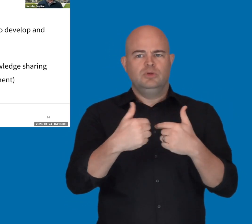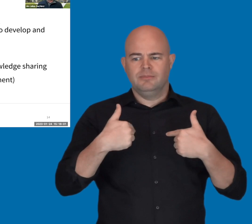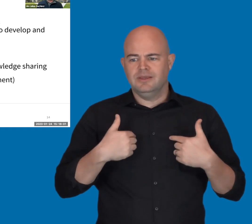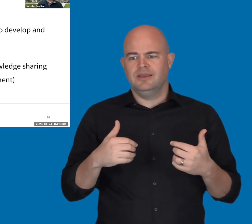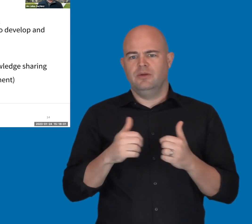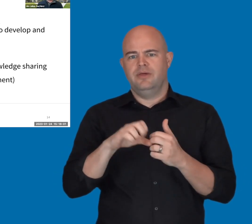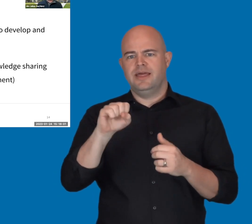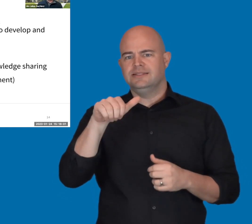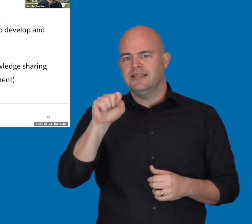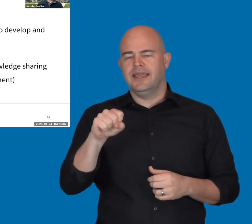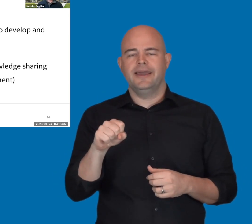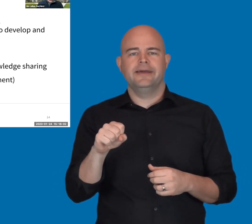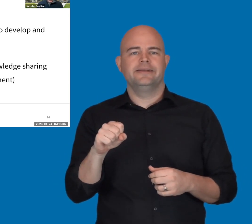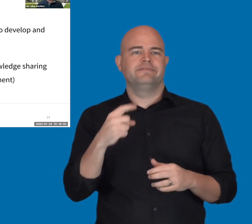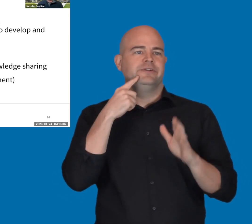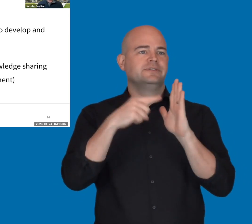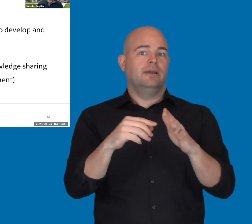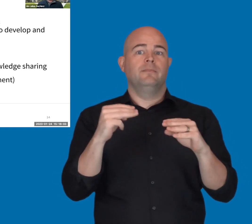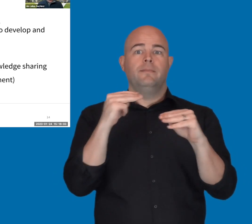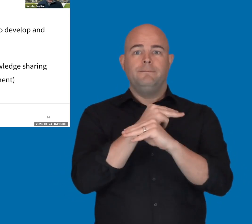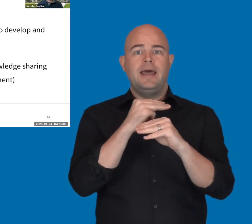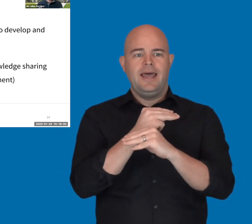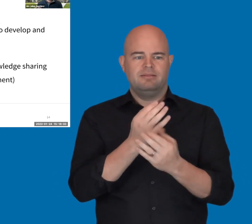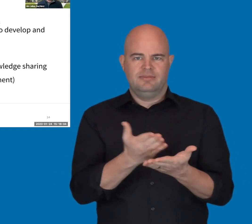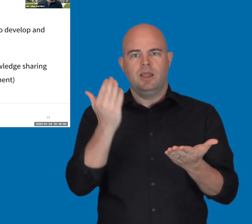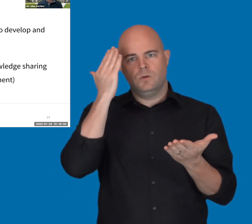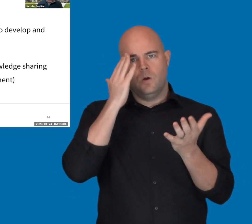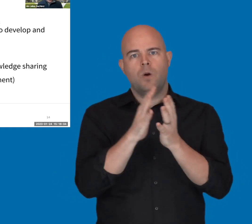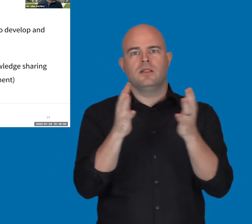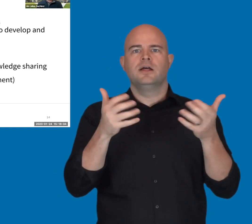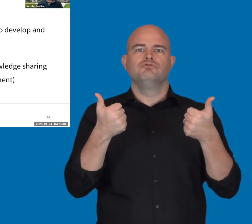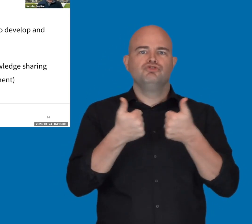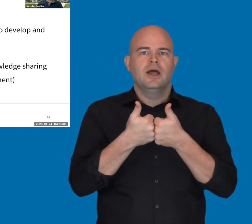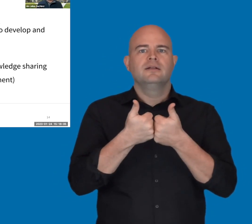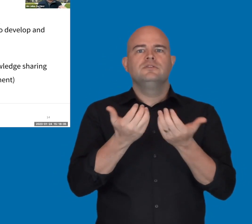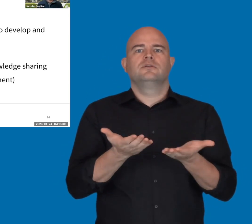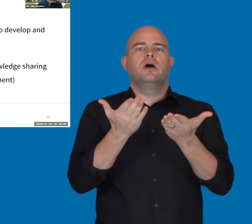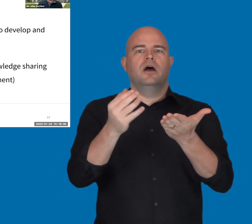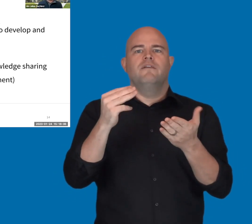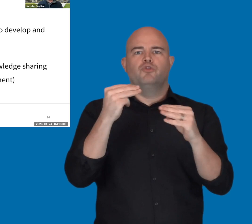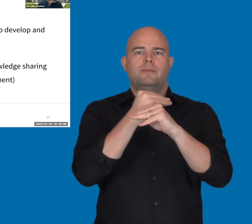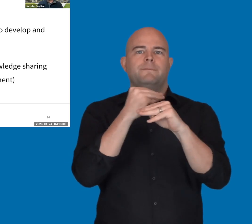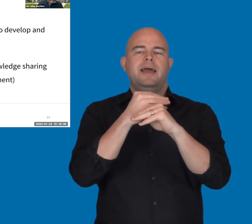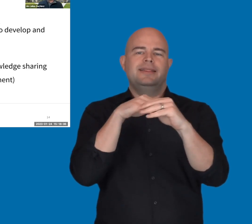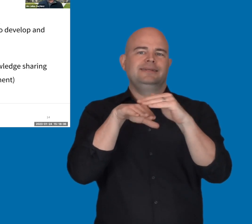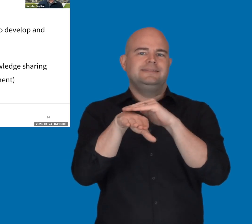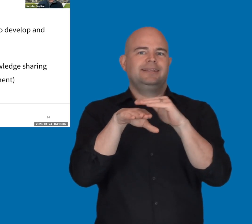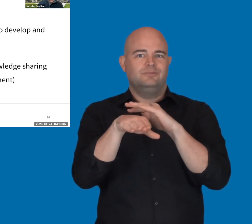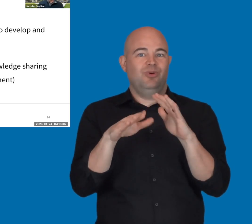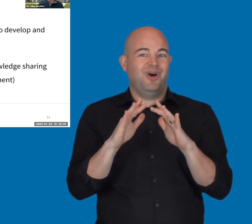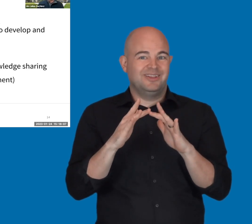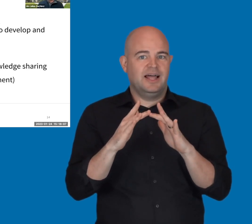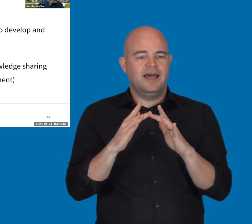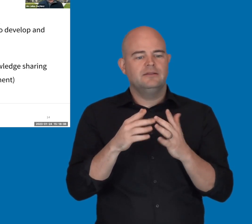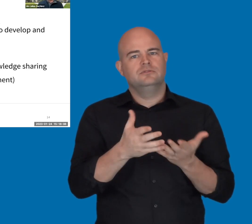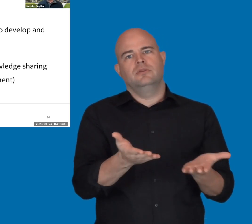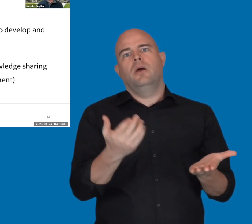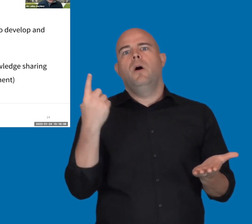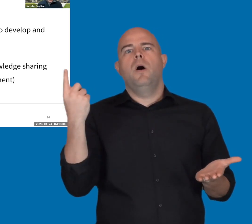which is broad cultured change that will eventually be really touching everybody.